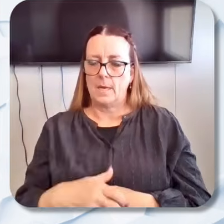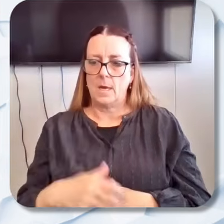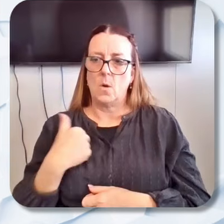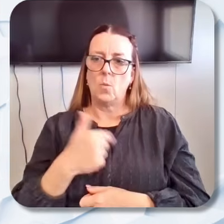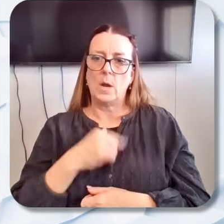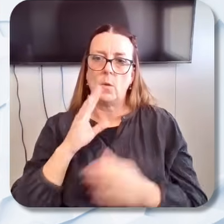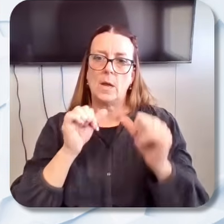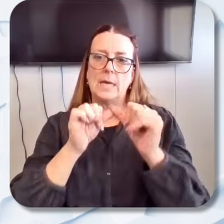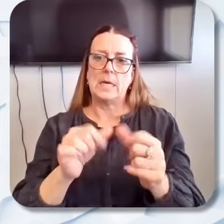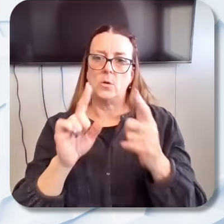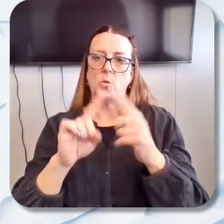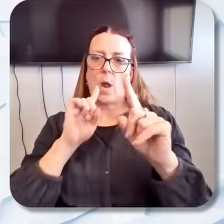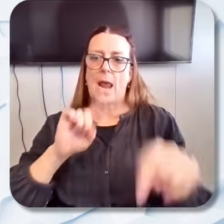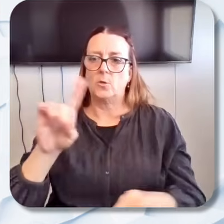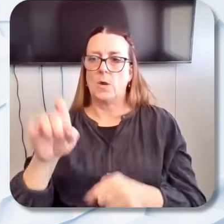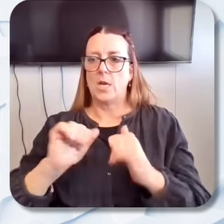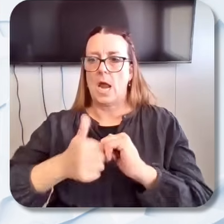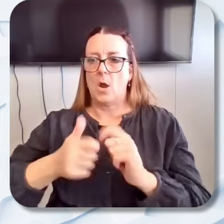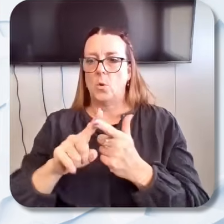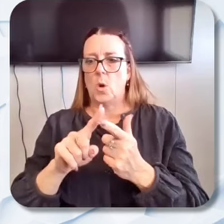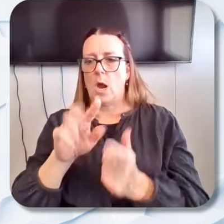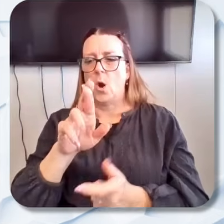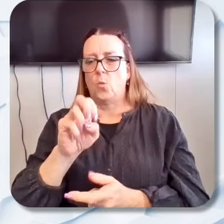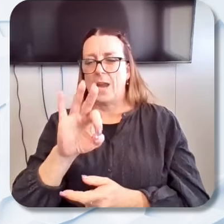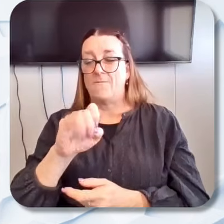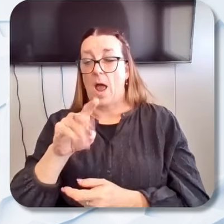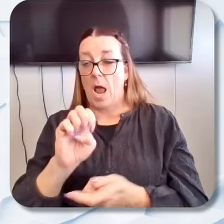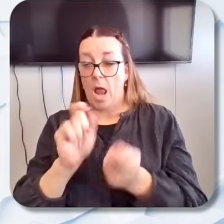to answer your questions about how to refine this, and how this works for you all over